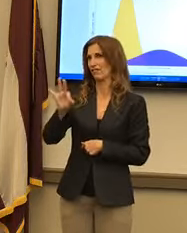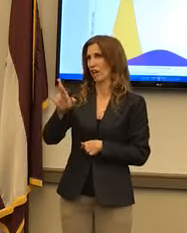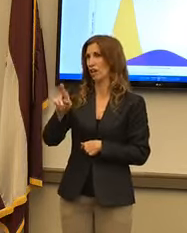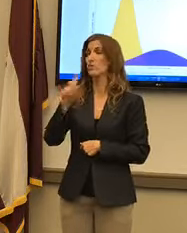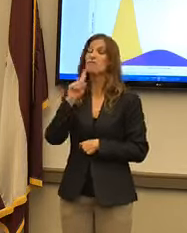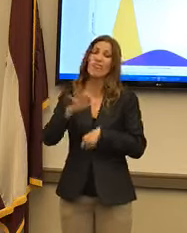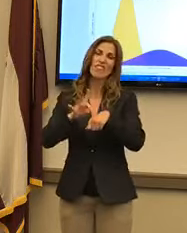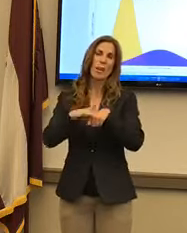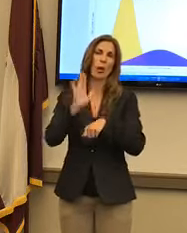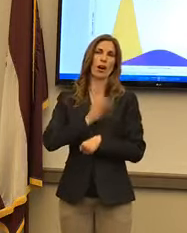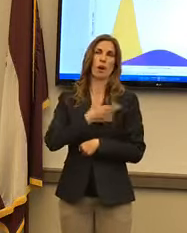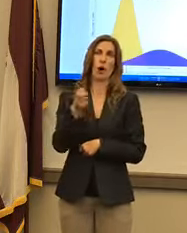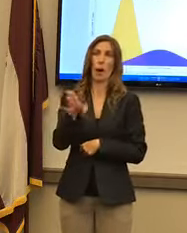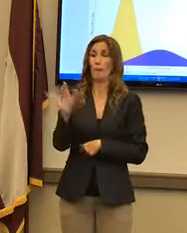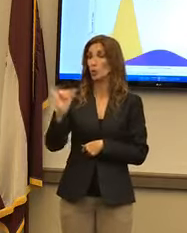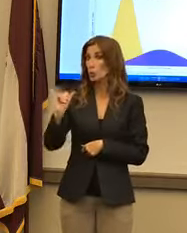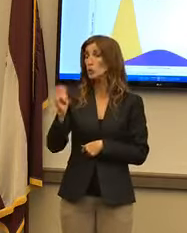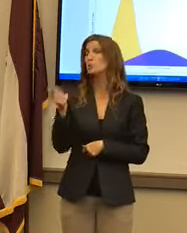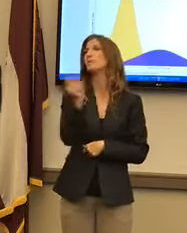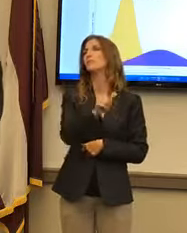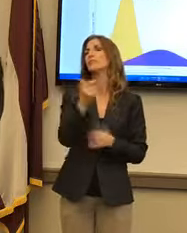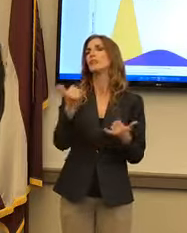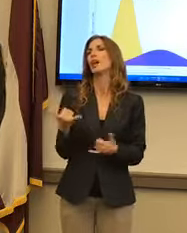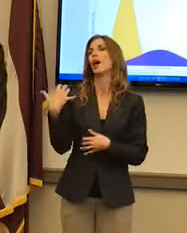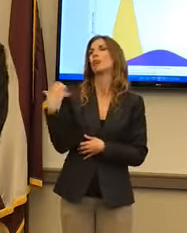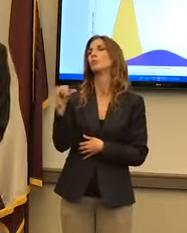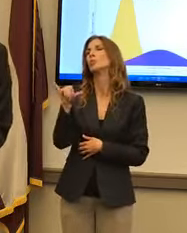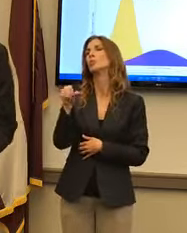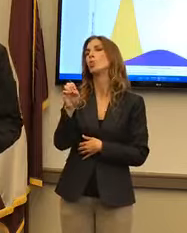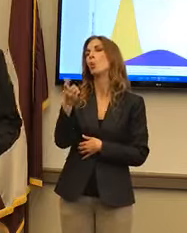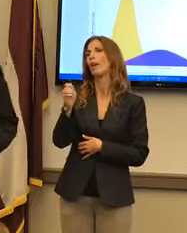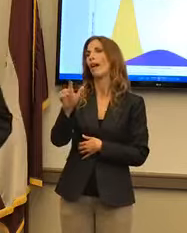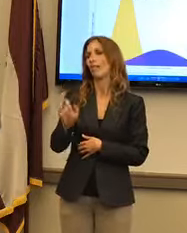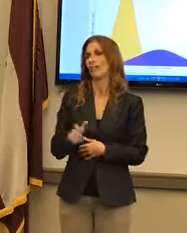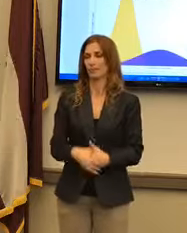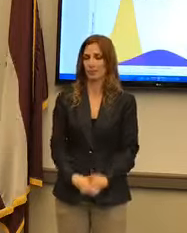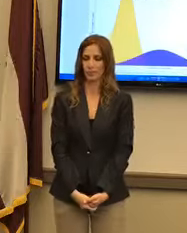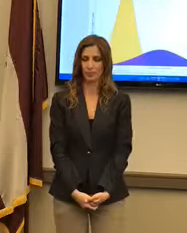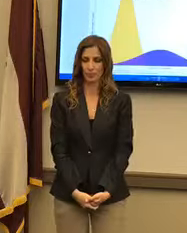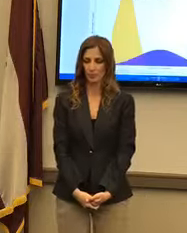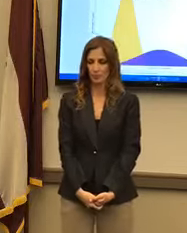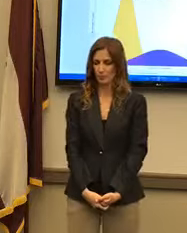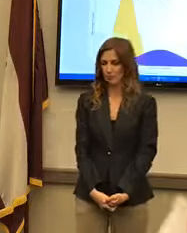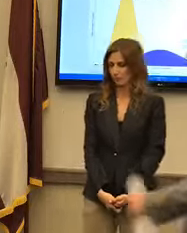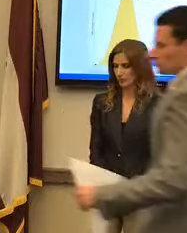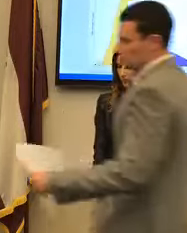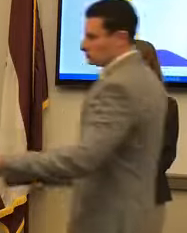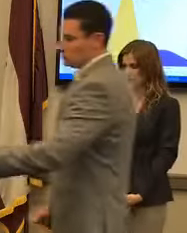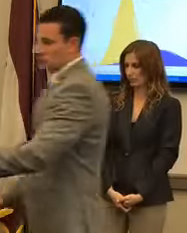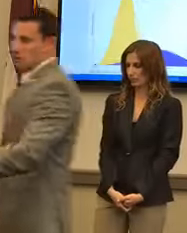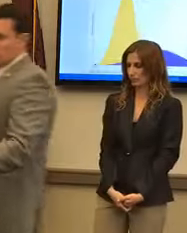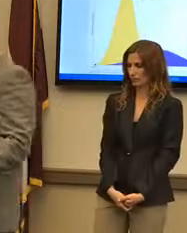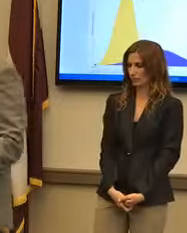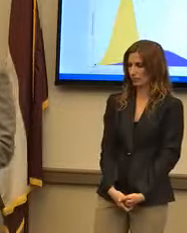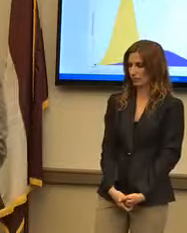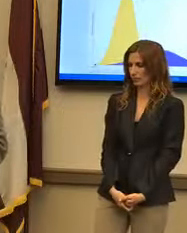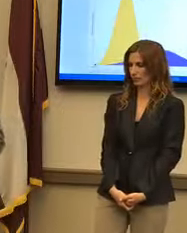our hub as well and with that I'll turn it over to Commissioner Joe Gale